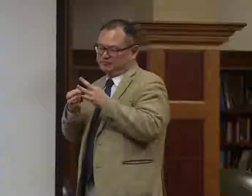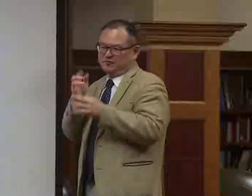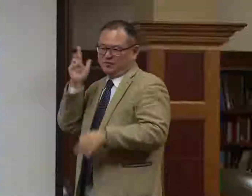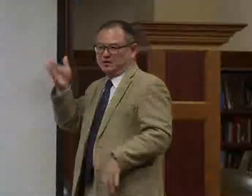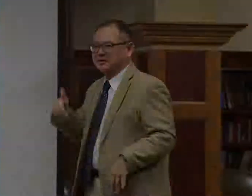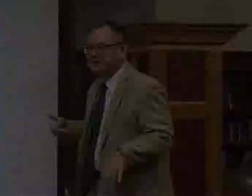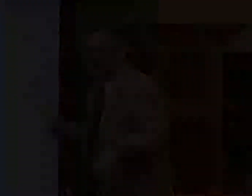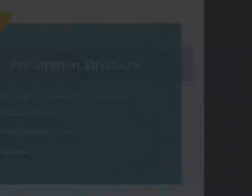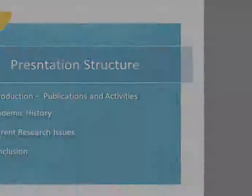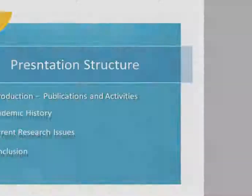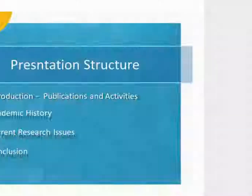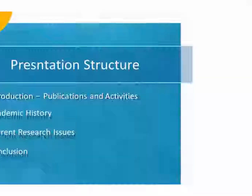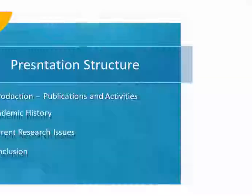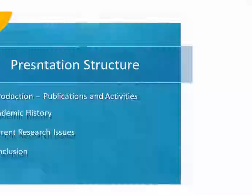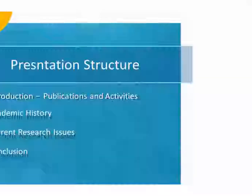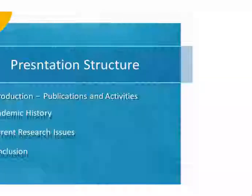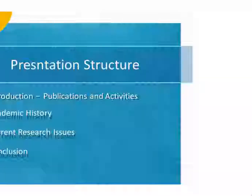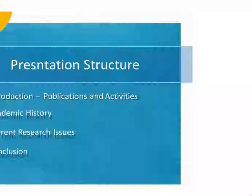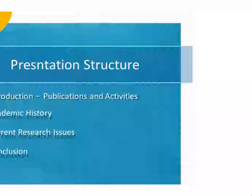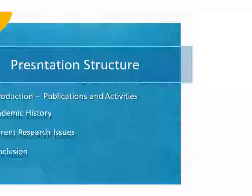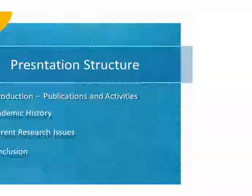So I will talk about that today.